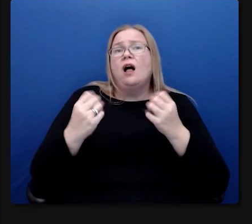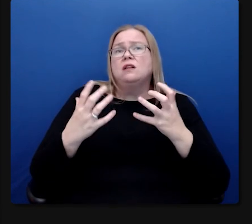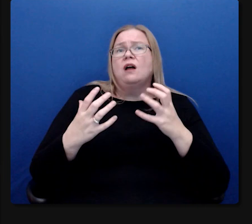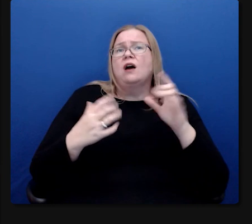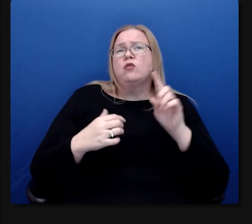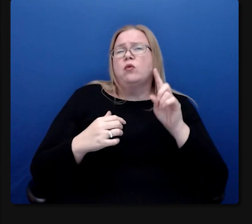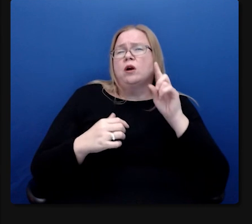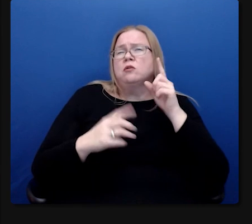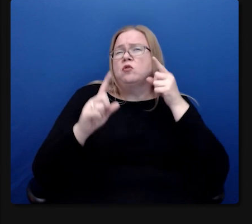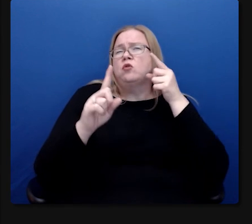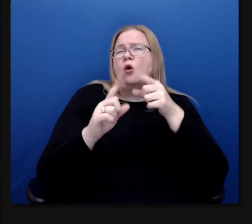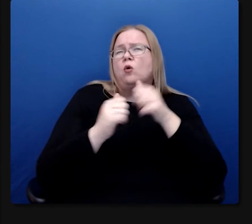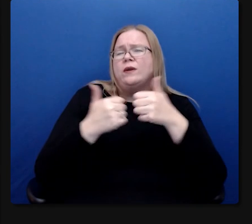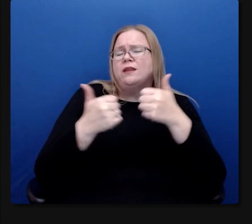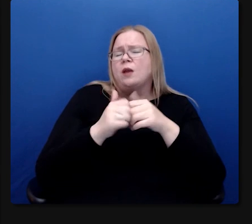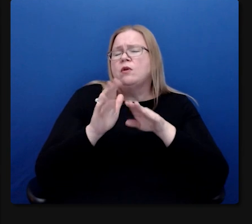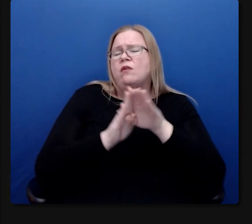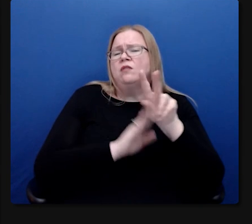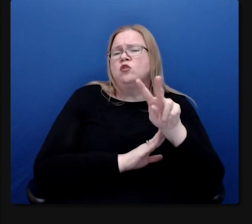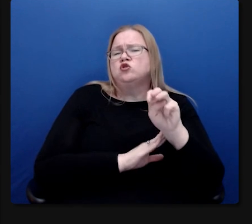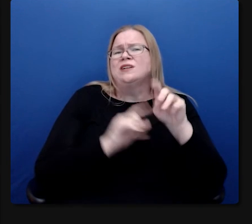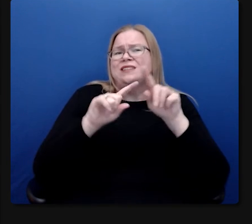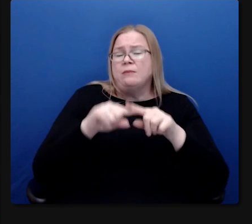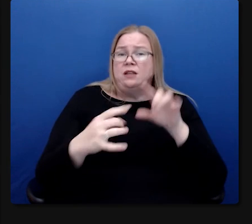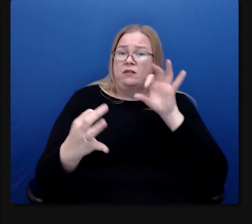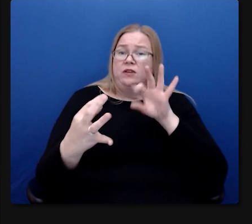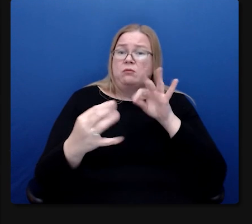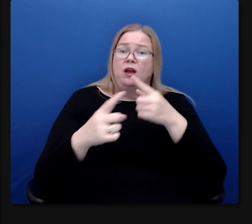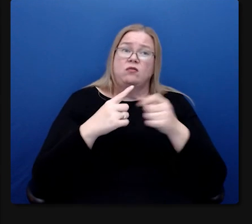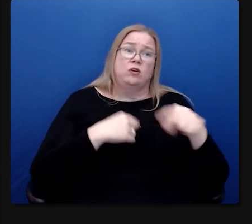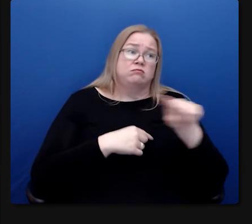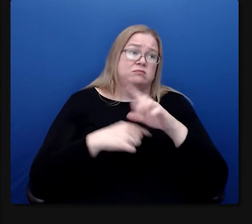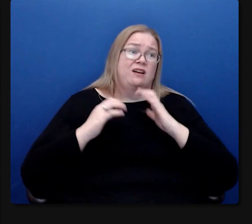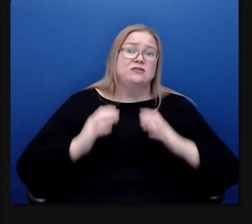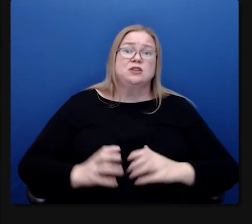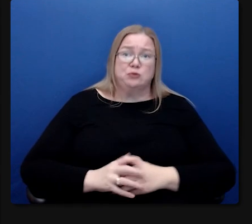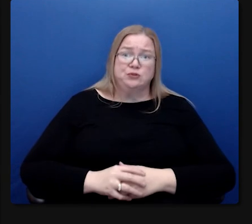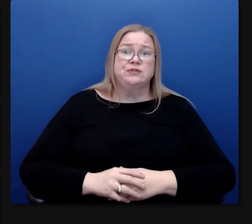A lot of where we're going to go with the Game Development Virtual Machine will depend on feedback from our customers.